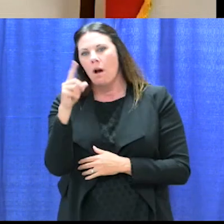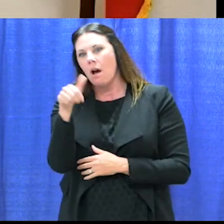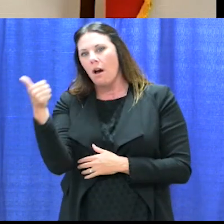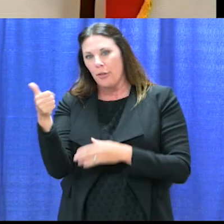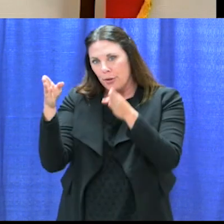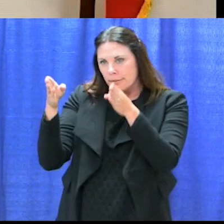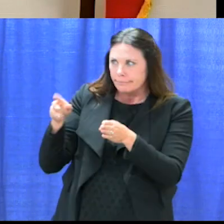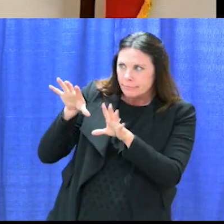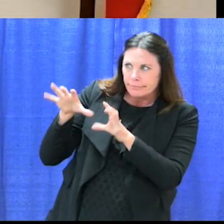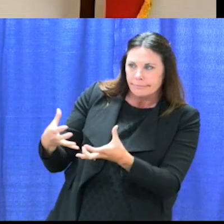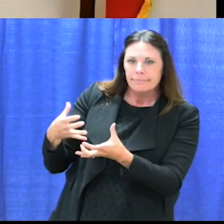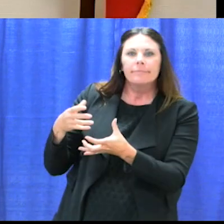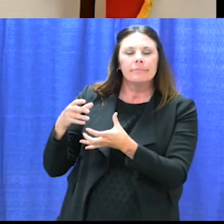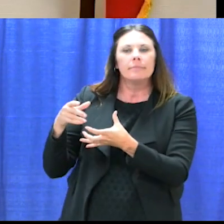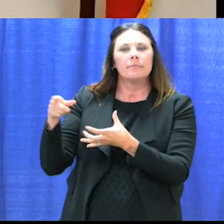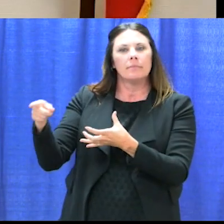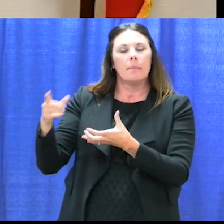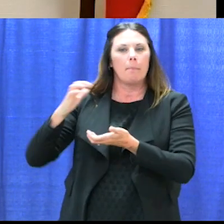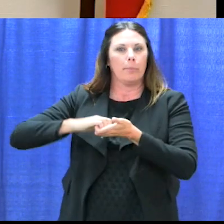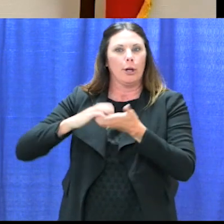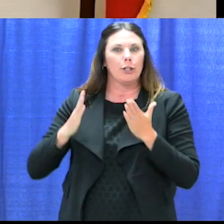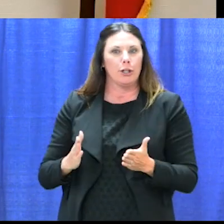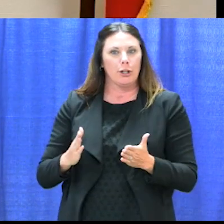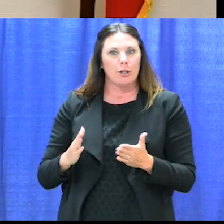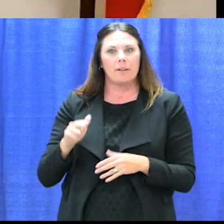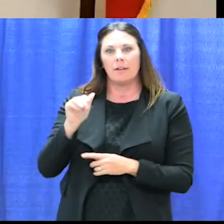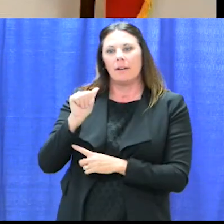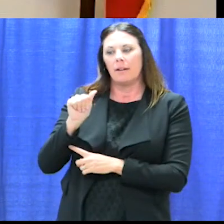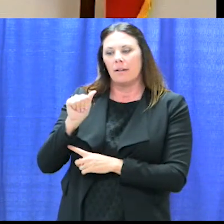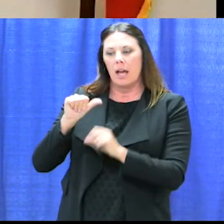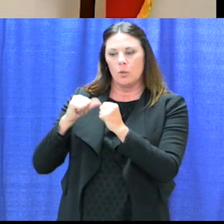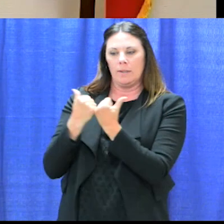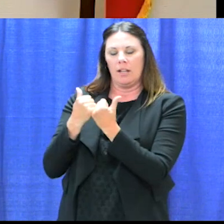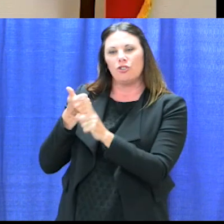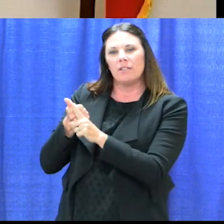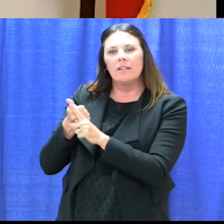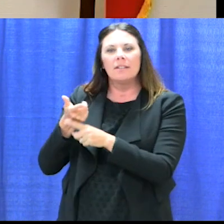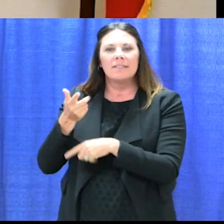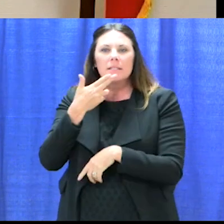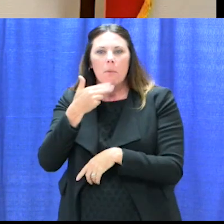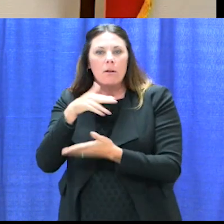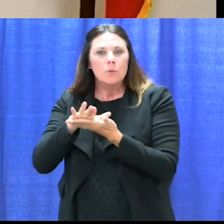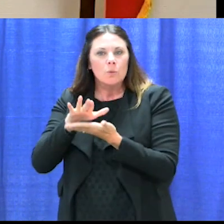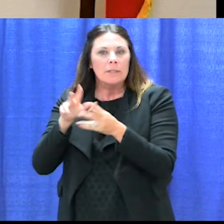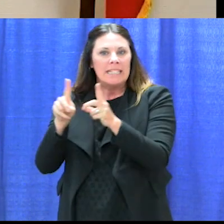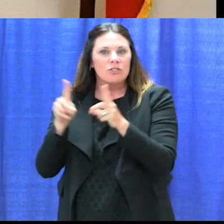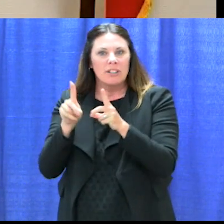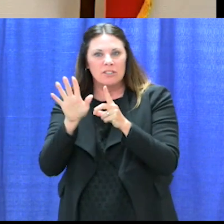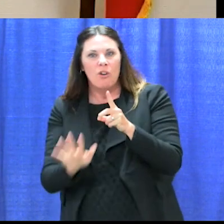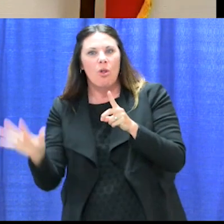in surveying the school districts and that is our association of small school districts throughout the state We also thank you in particular because many